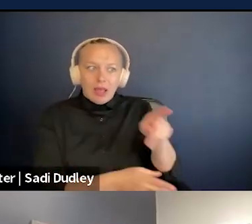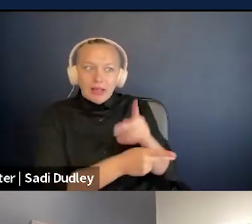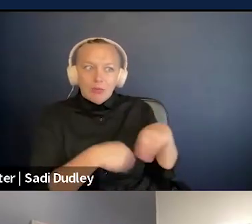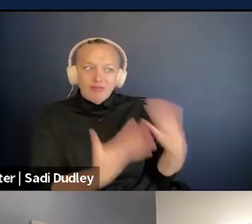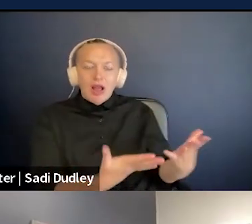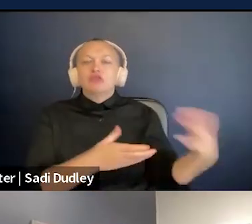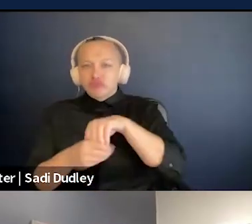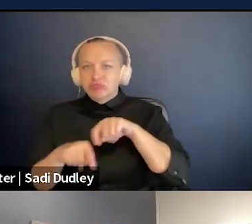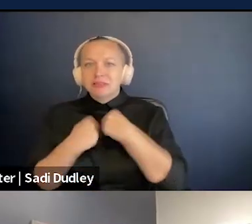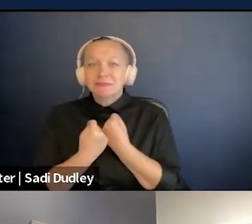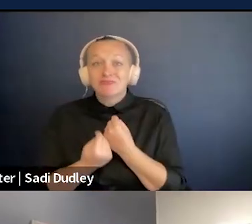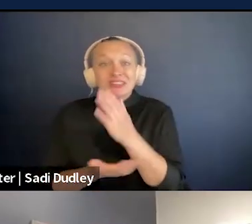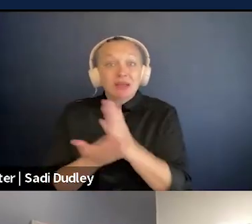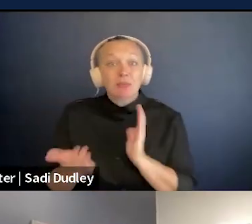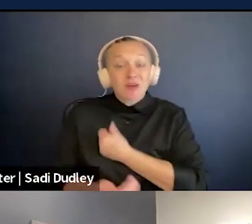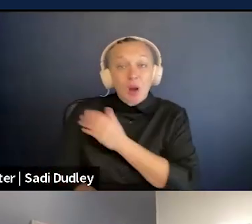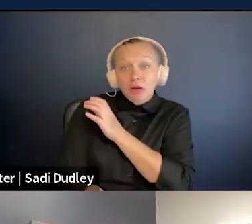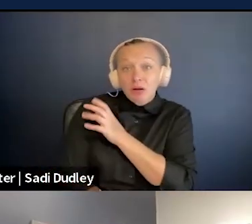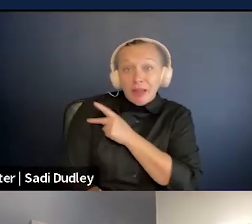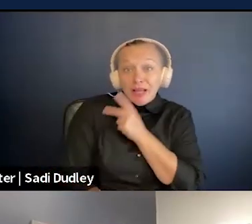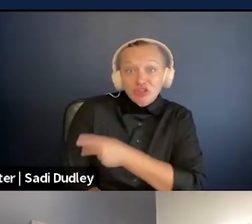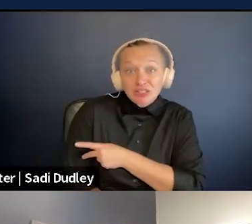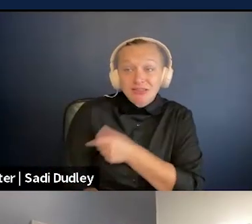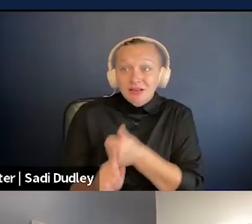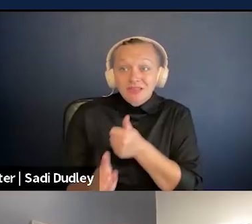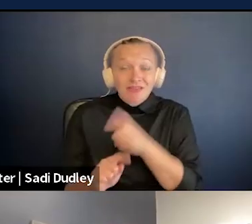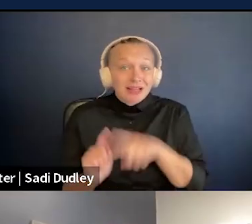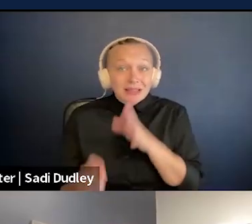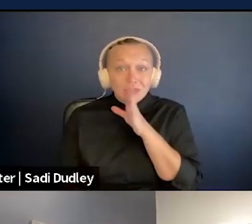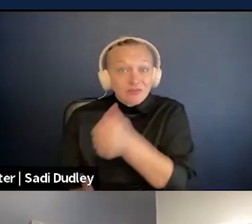So, they can't… speak, or some of my people.